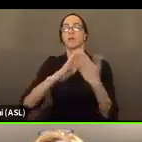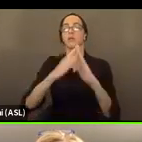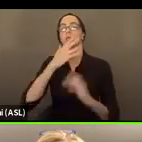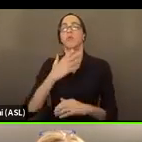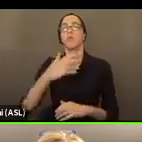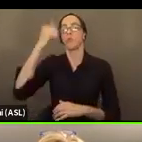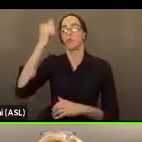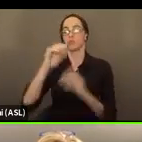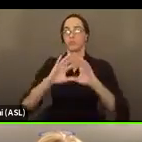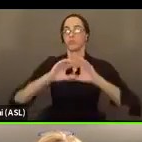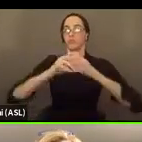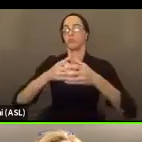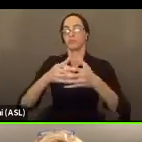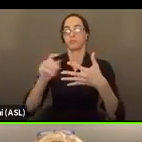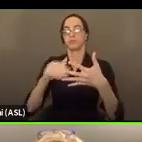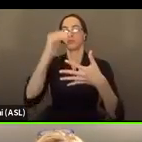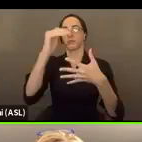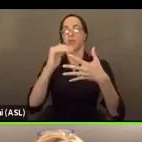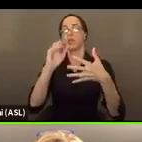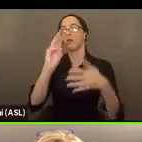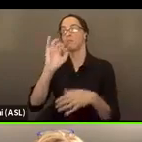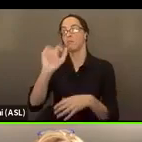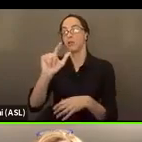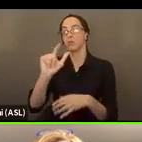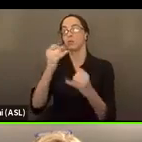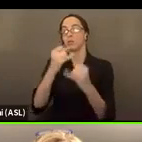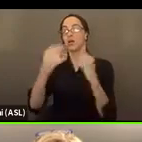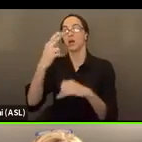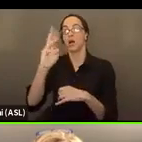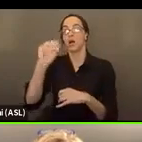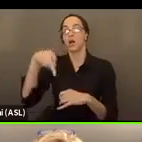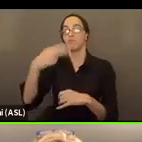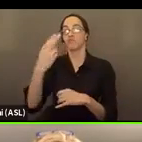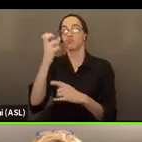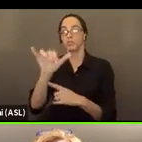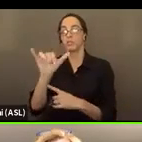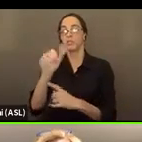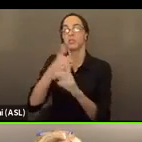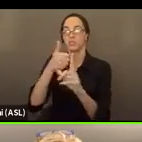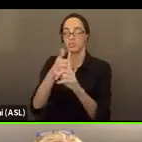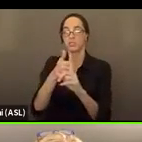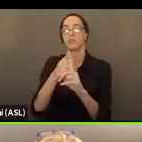who is sonoma county in home supported services ihss public authority manager